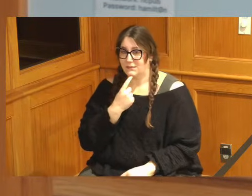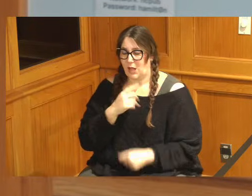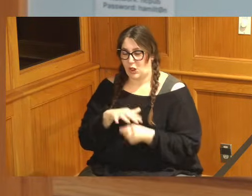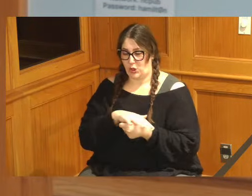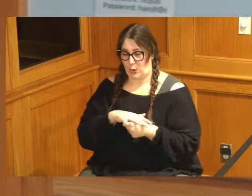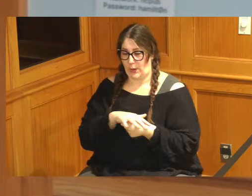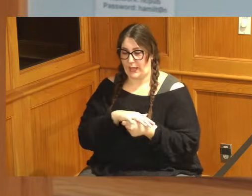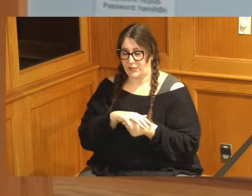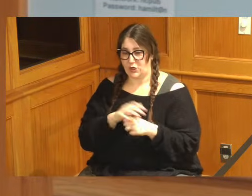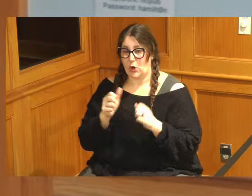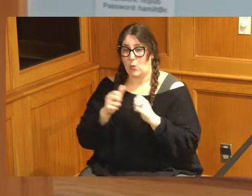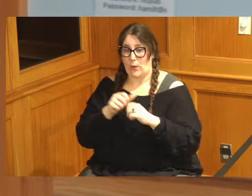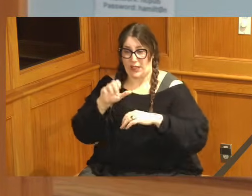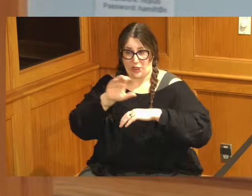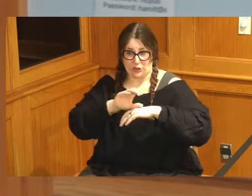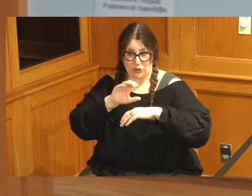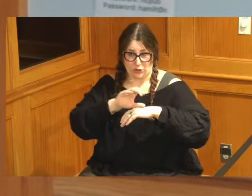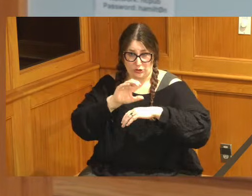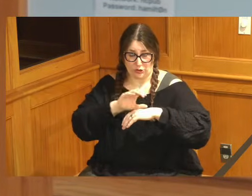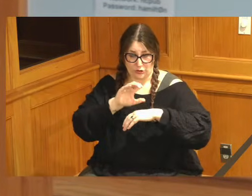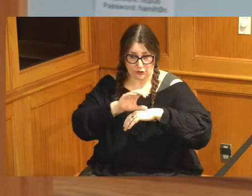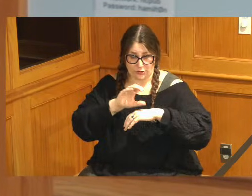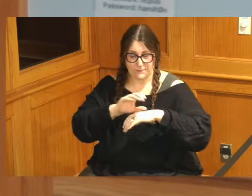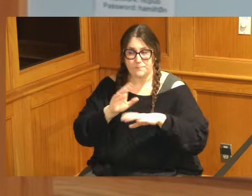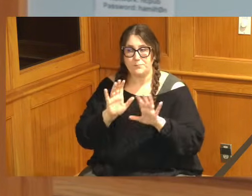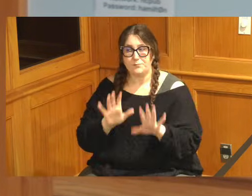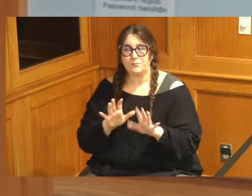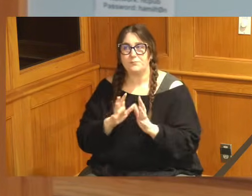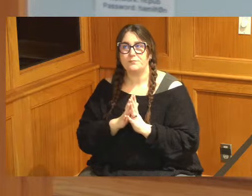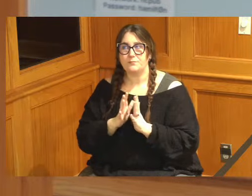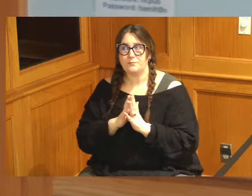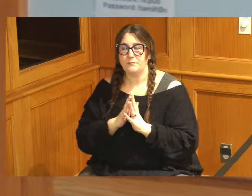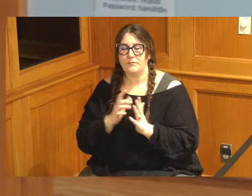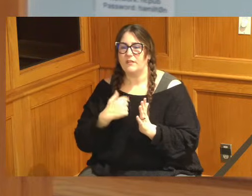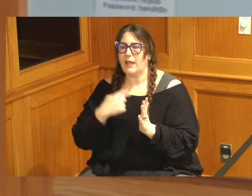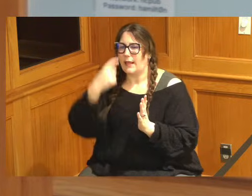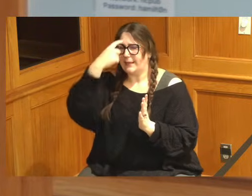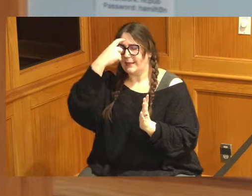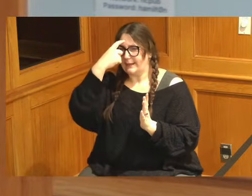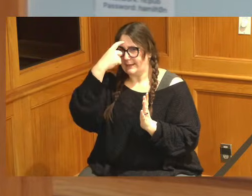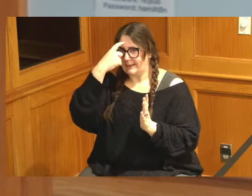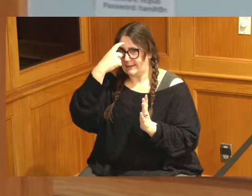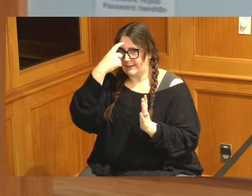with a church who is who is the I think they have a some they have some agreements in principle